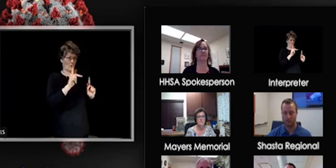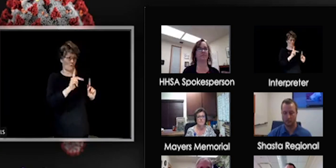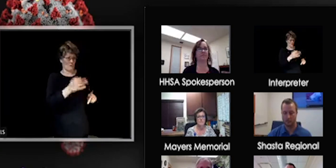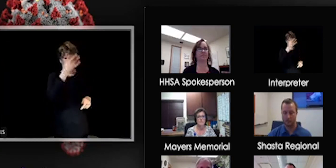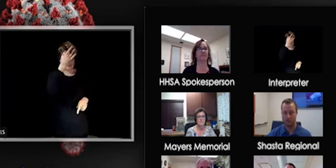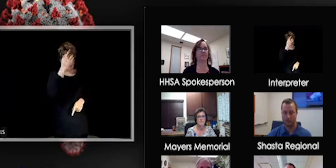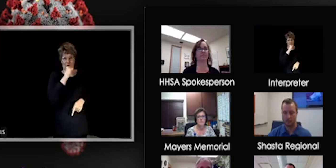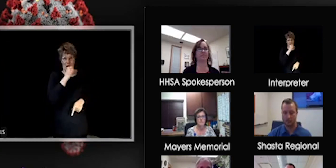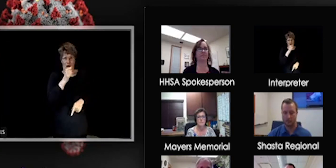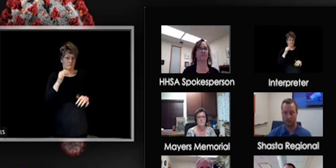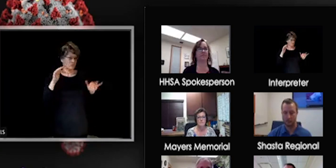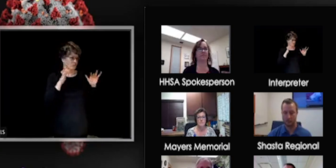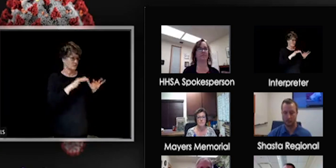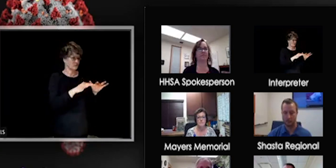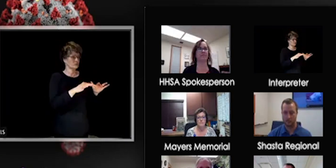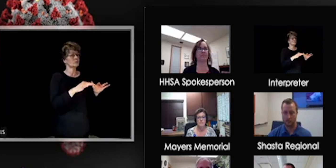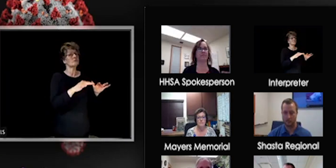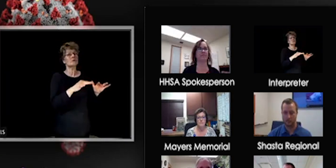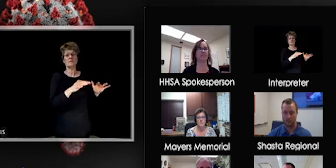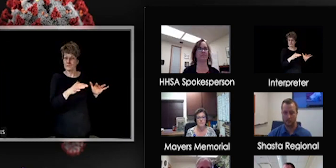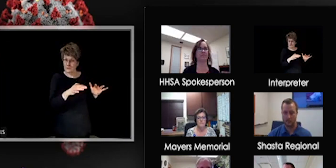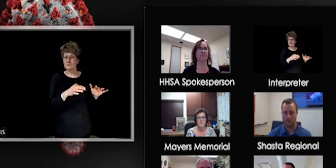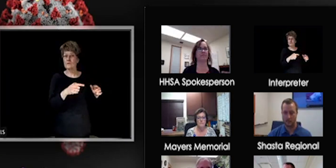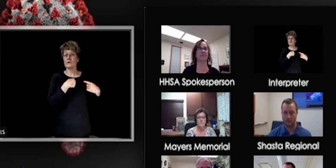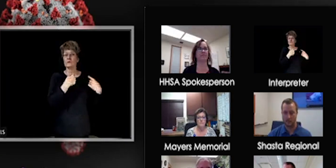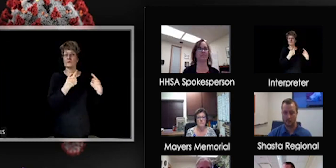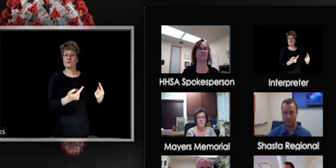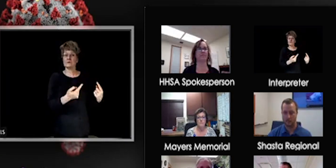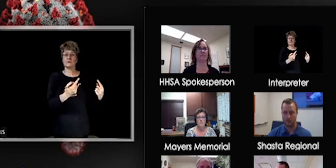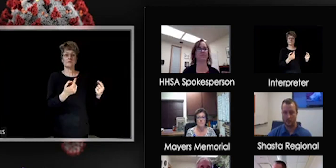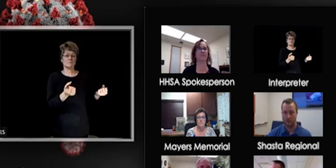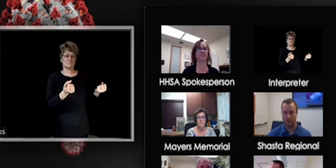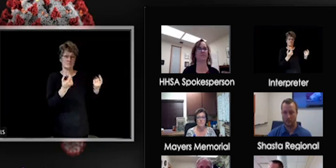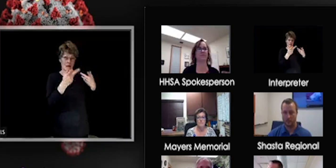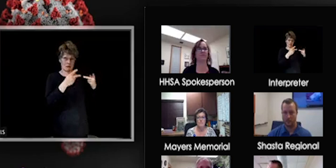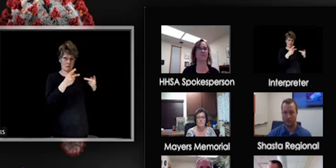though there were a lot of people together no one would get infected. Had there been